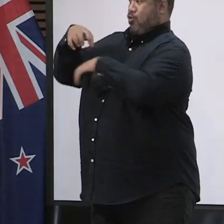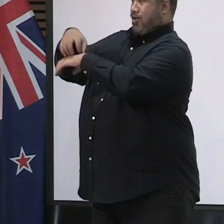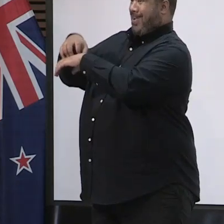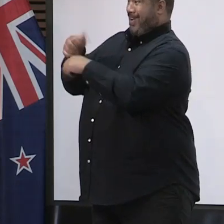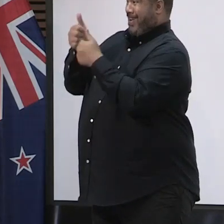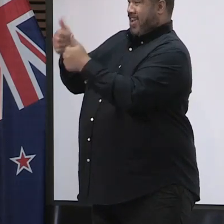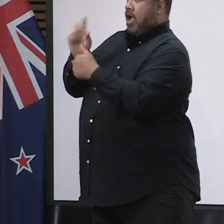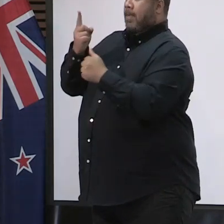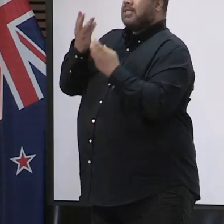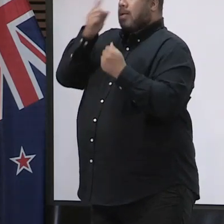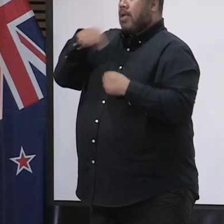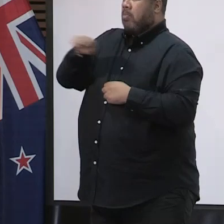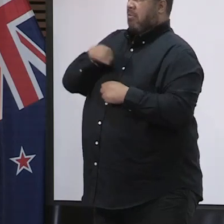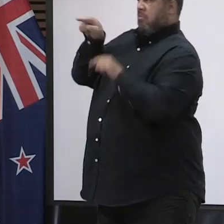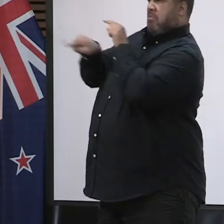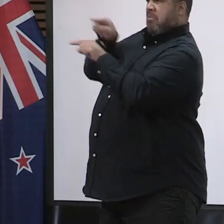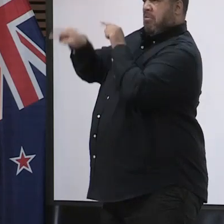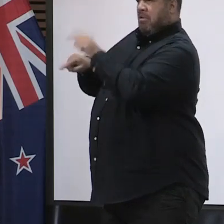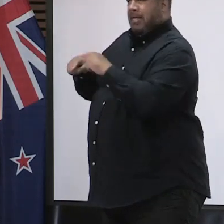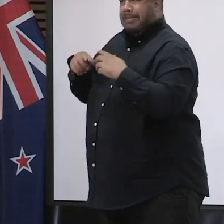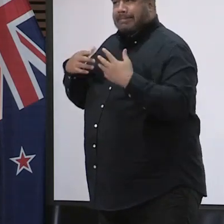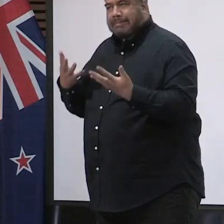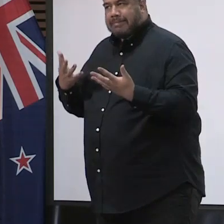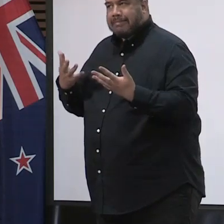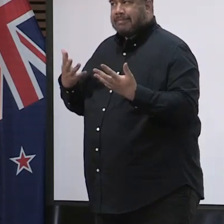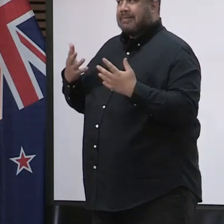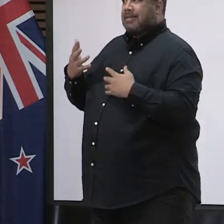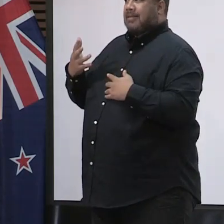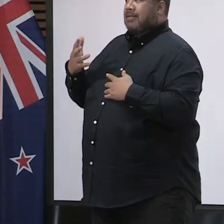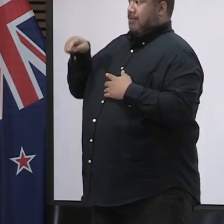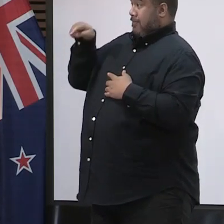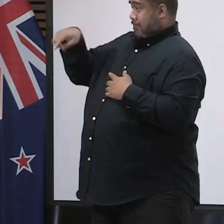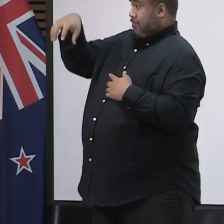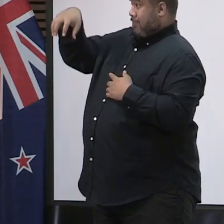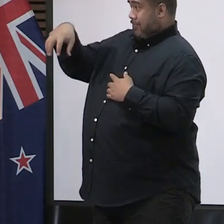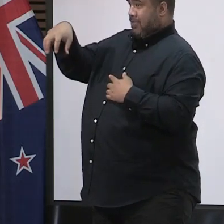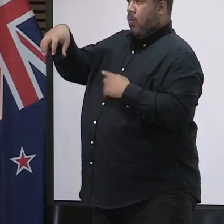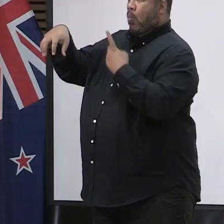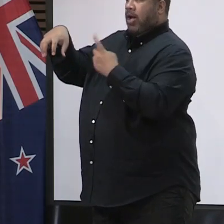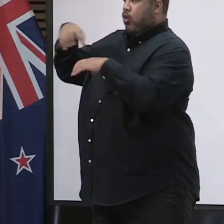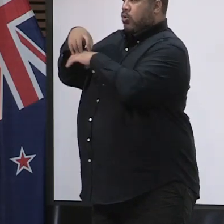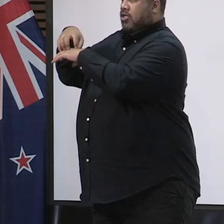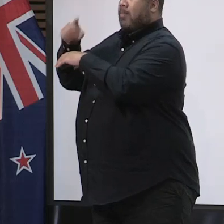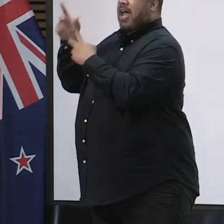organisation like that, it's come under fire, recently, there's an important